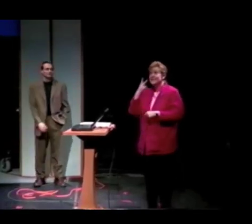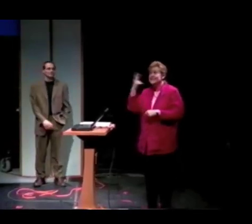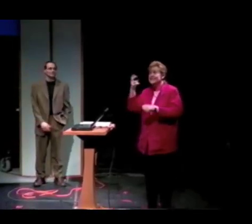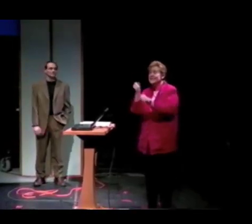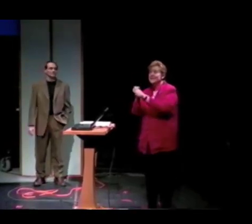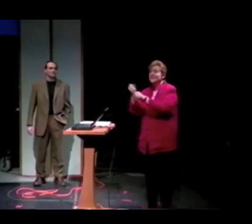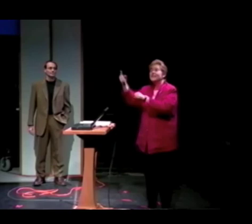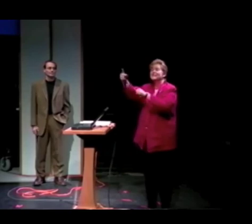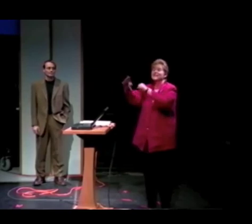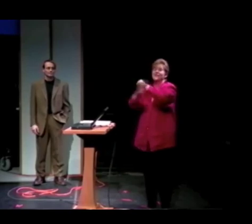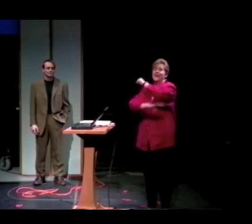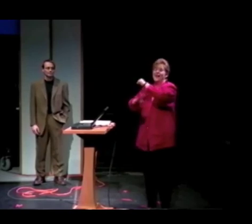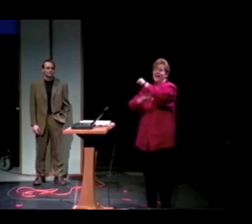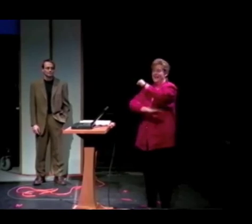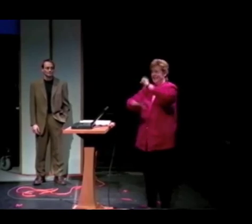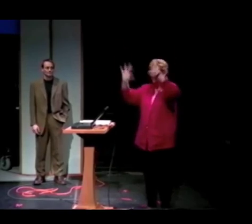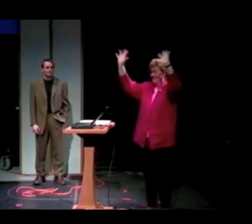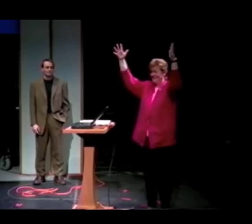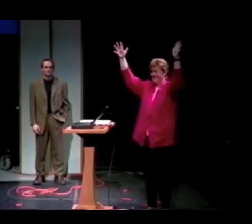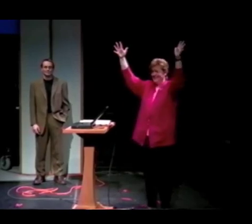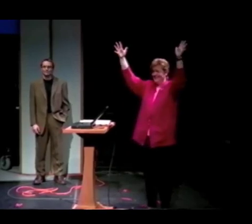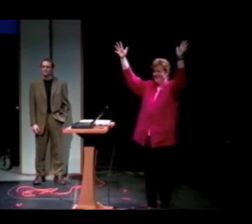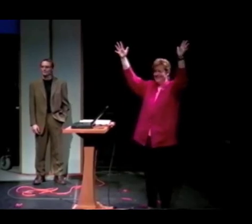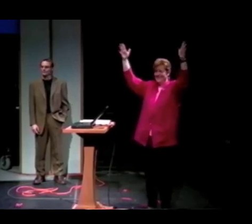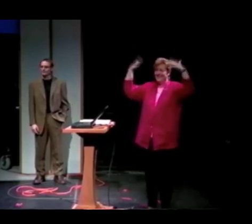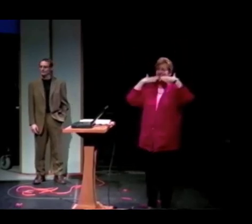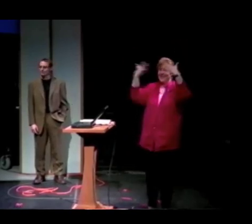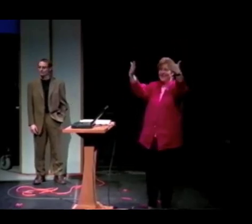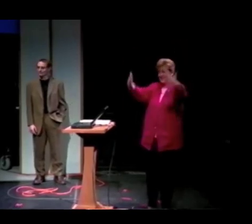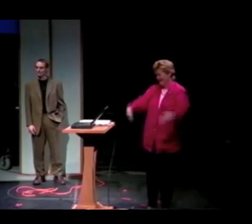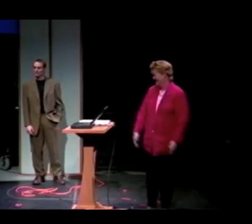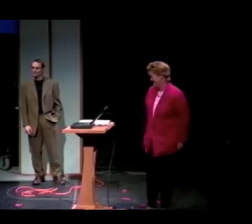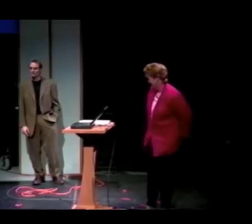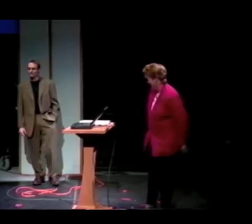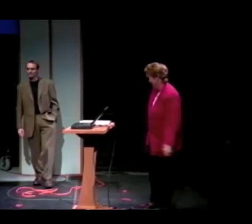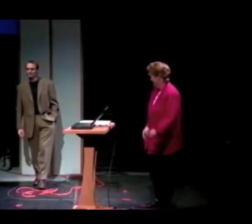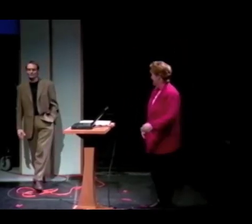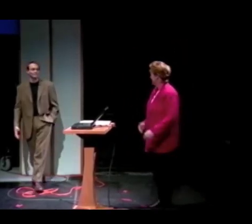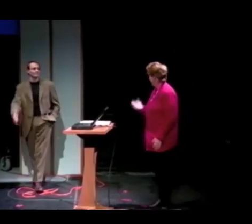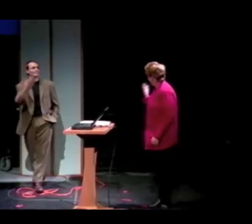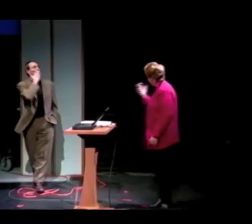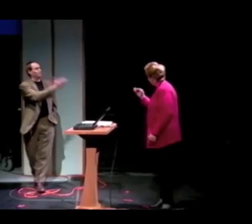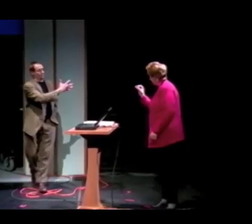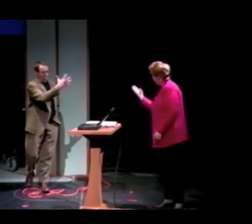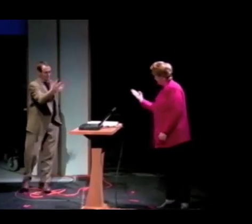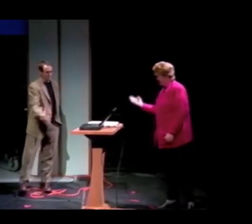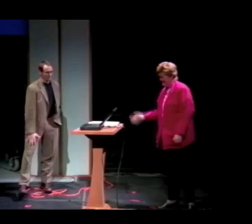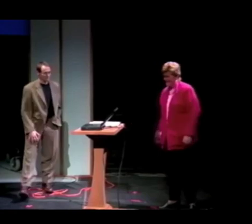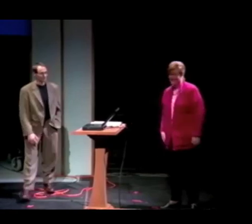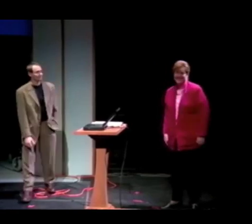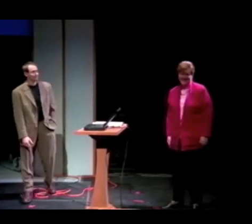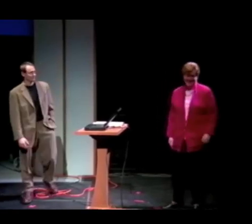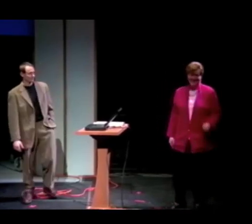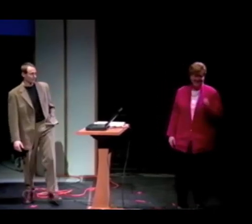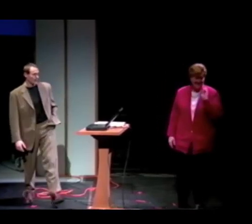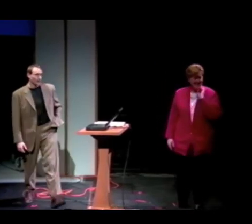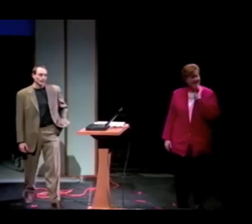I WANTED TO THANK DIRKSEN FOR COMING, AND WE'LL SEE YOU ALL NEXT FALL. THANK YOU VERY MUCH. THANK YOU, DIRKSEN.